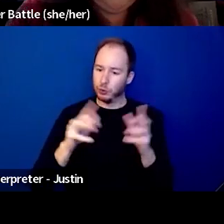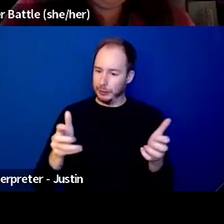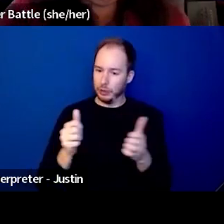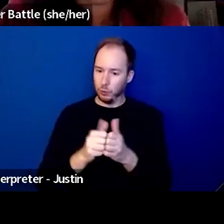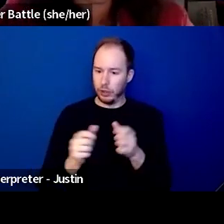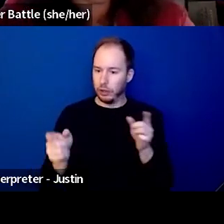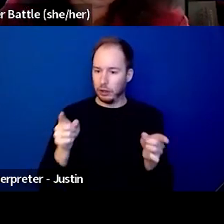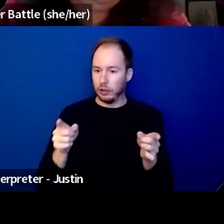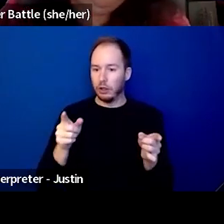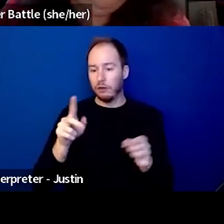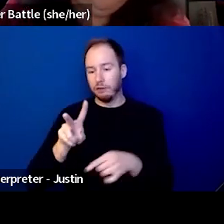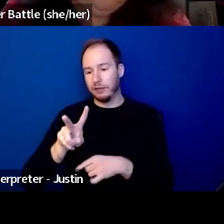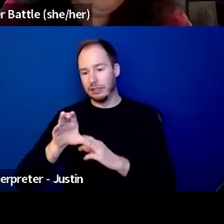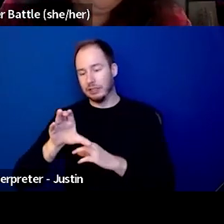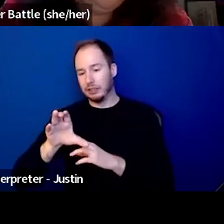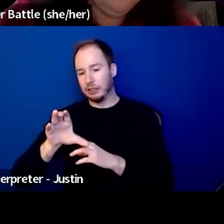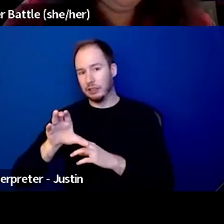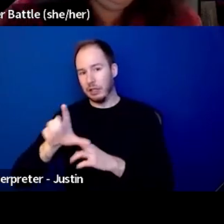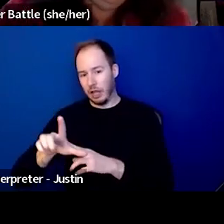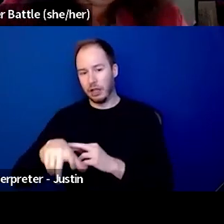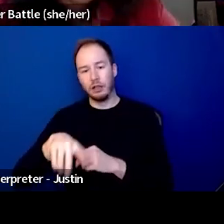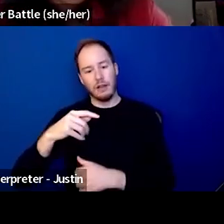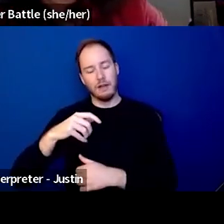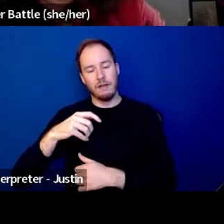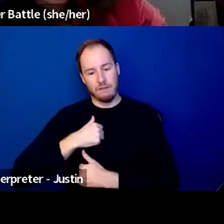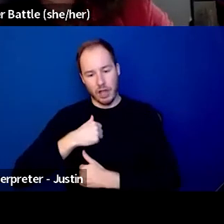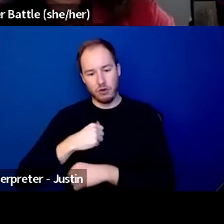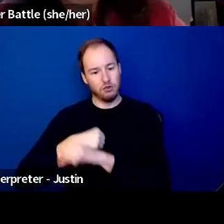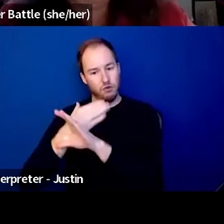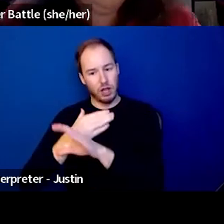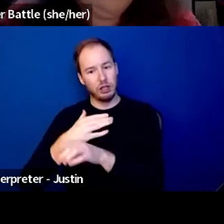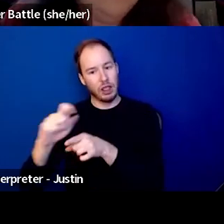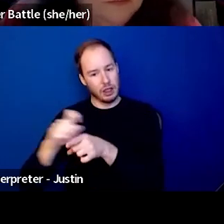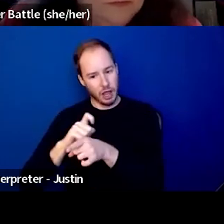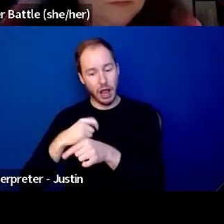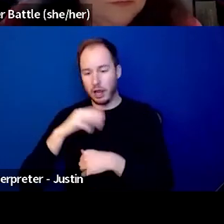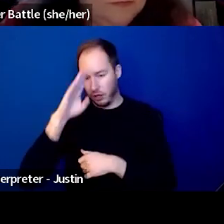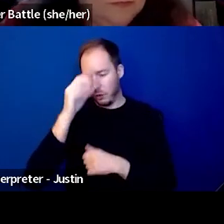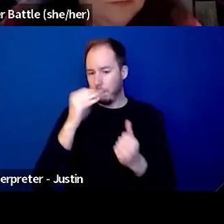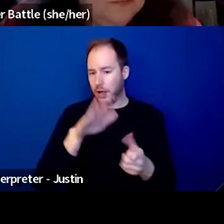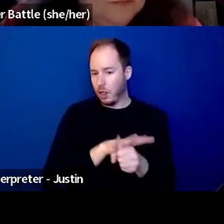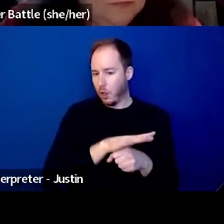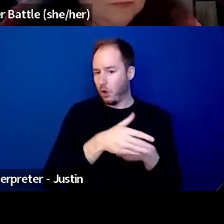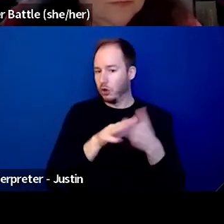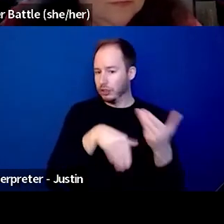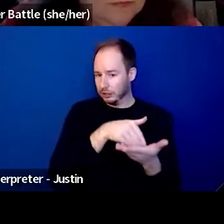with folks at the VCL, the Veterans Crisis Line. I know a number of our local centers are engaged with veterans community,